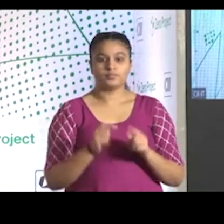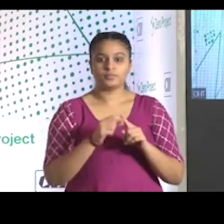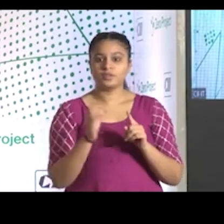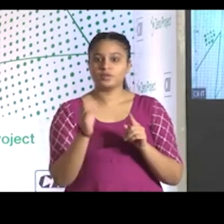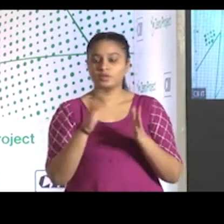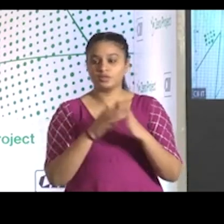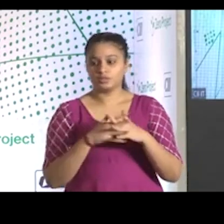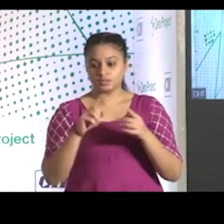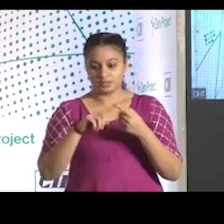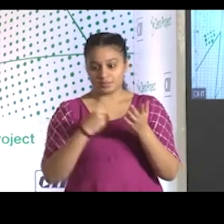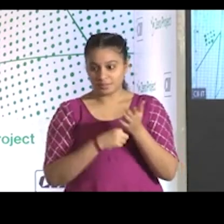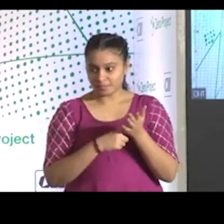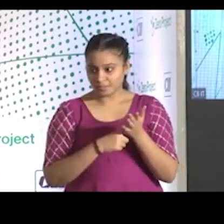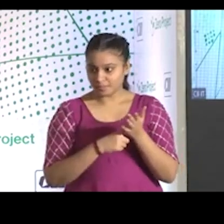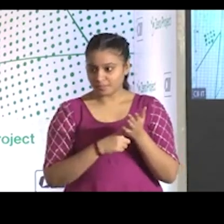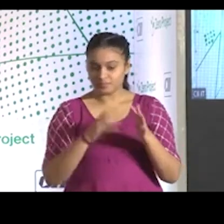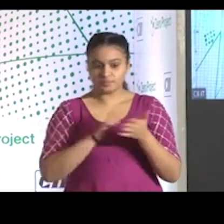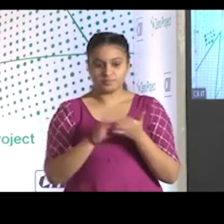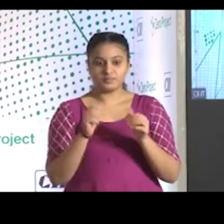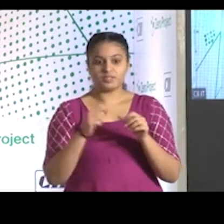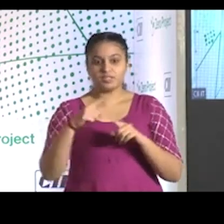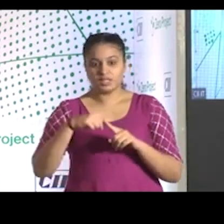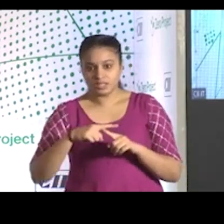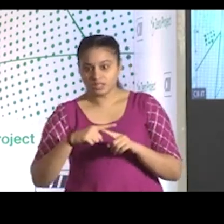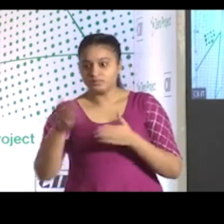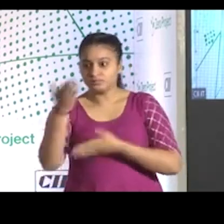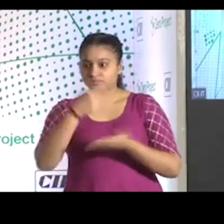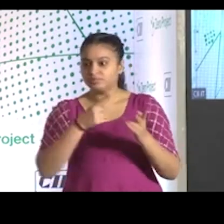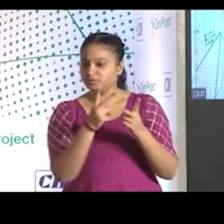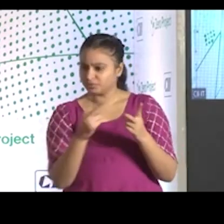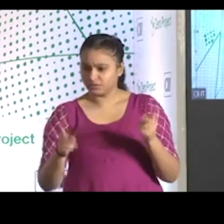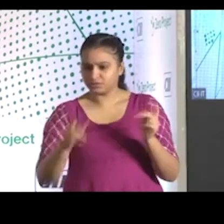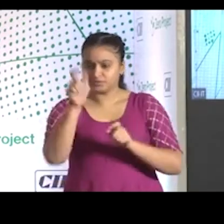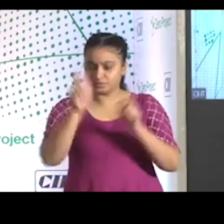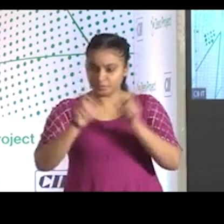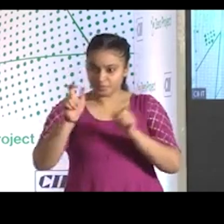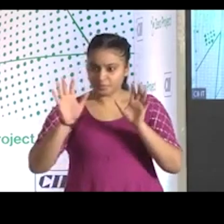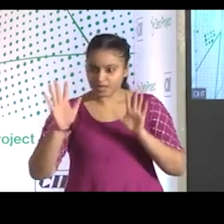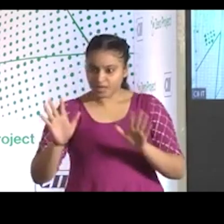We had Secretary de while we had the chairman of CII, IBD